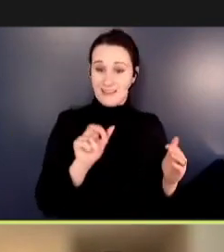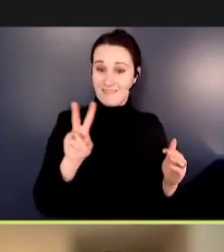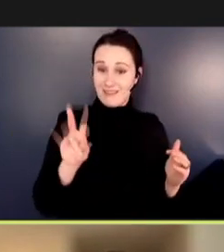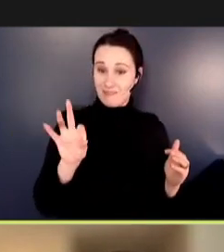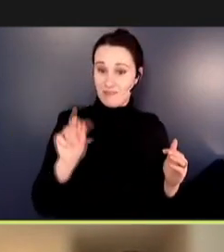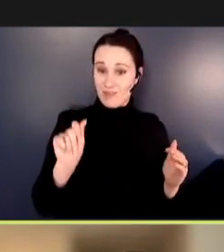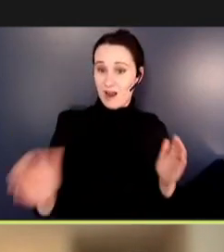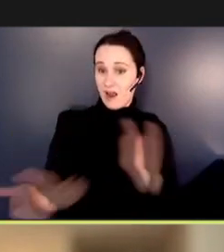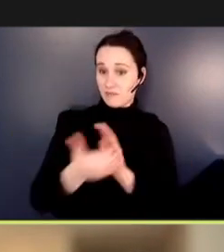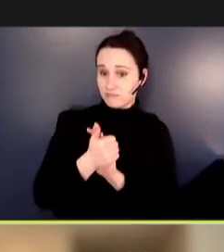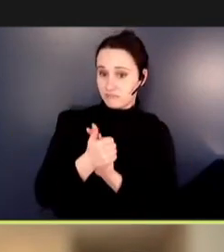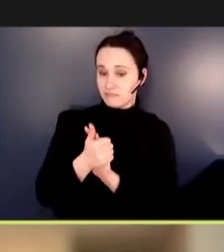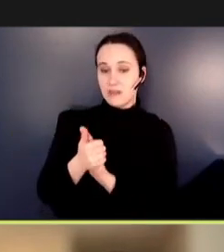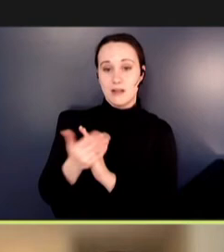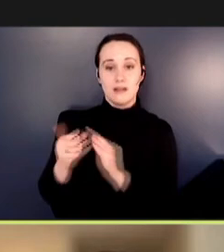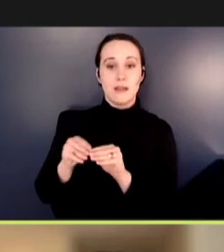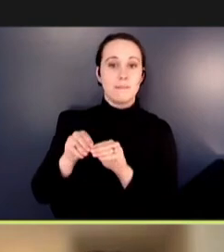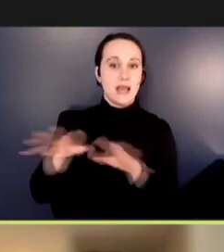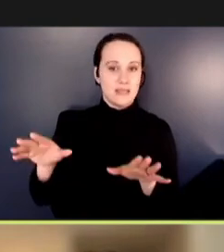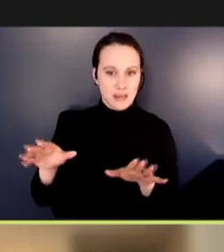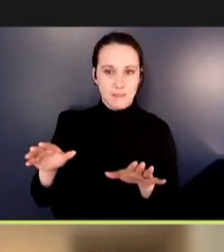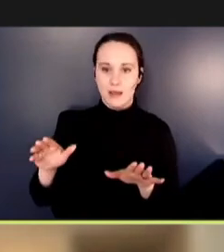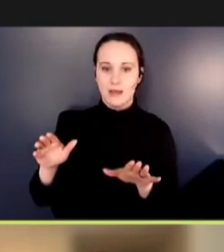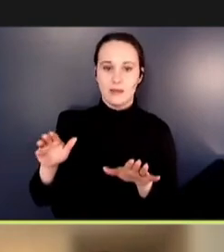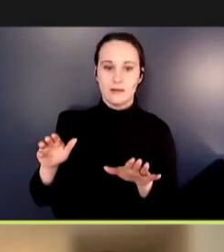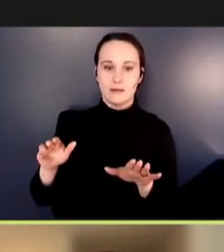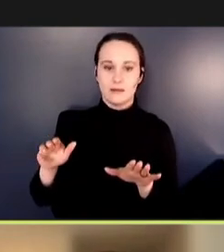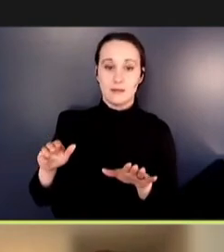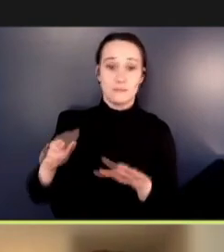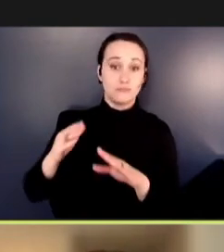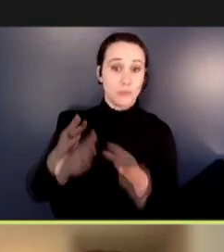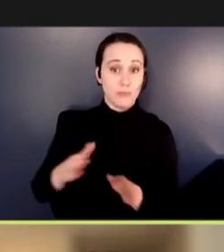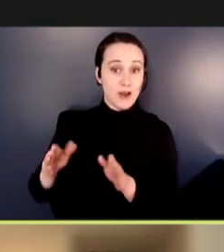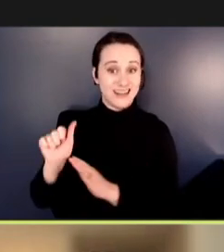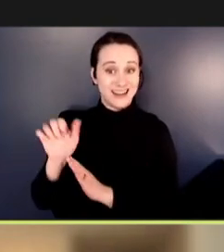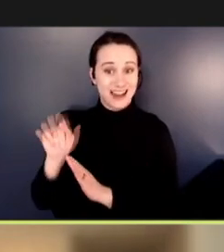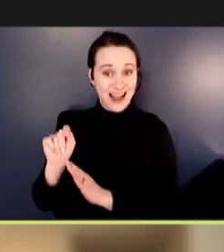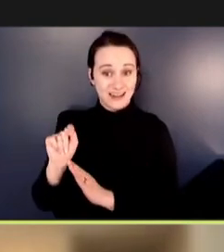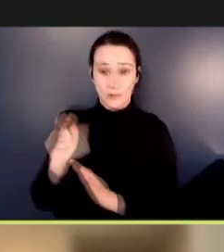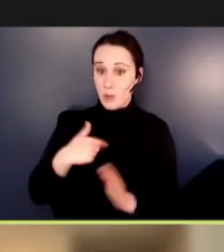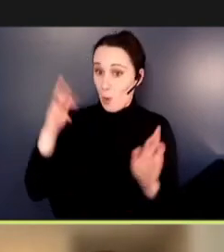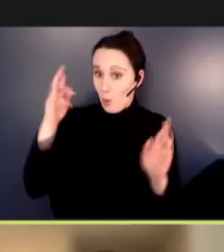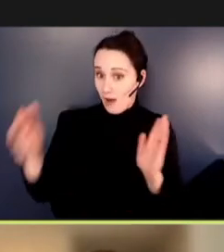Pandemic All Hazard Preparedness Act. That has not panned out, but it would need to be attached